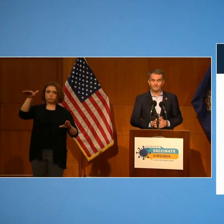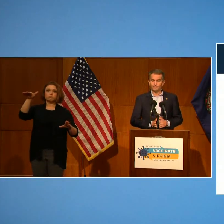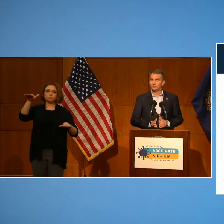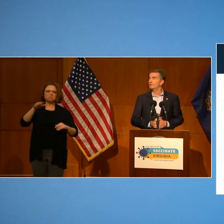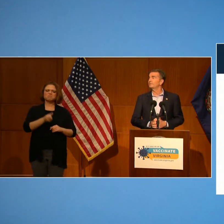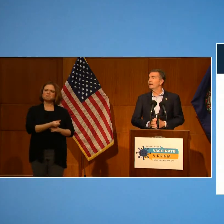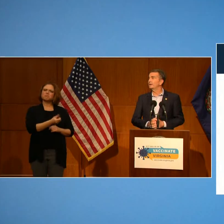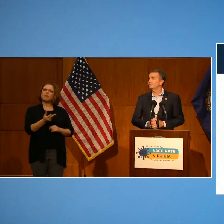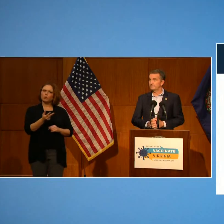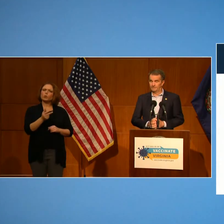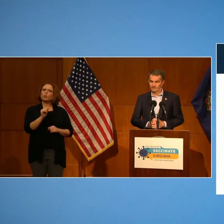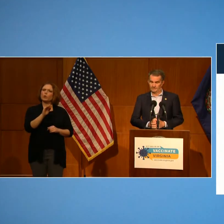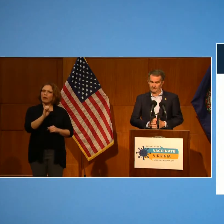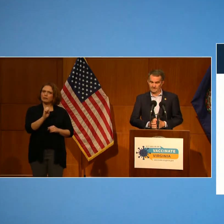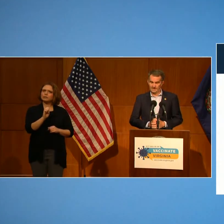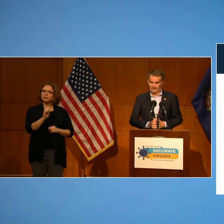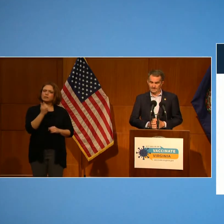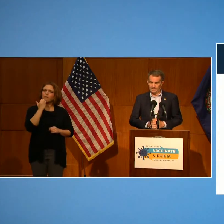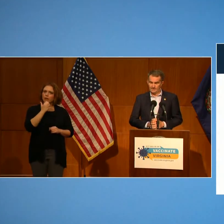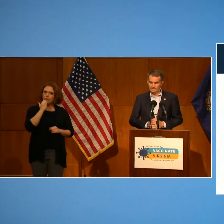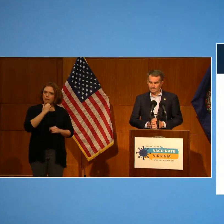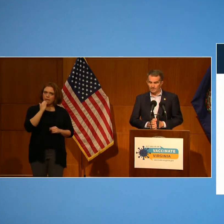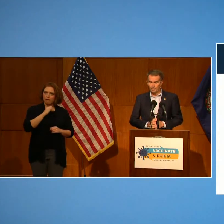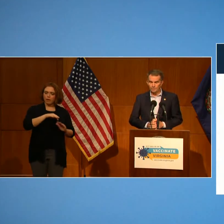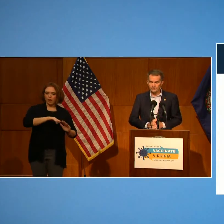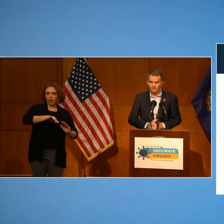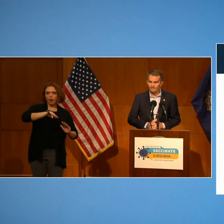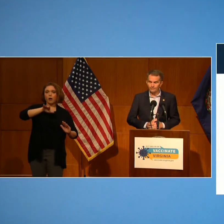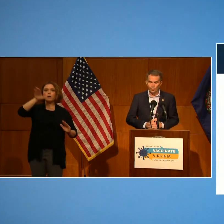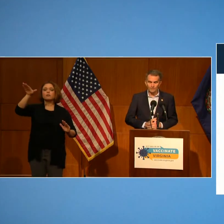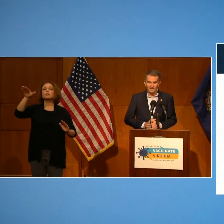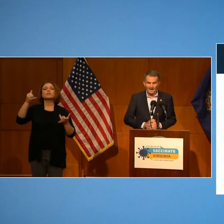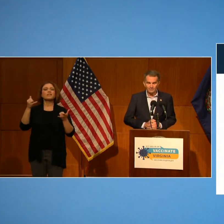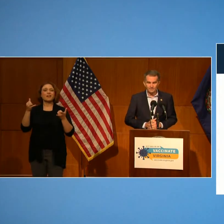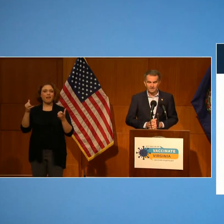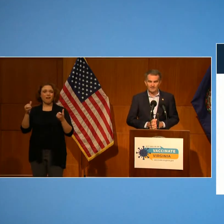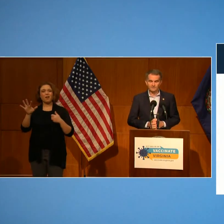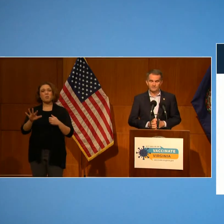YOU CAN SEE IS A DRAMATIC